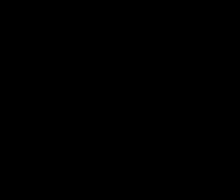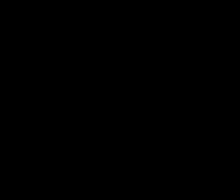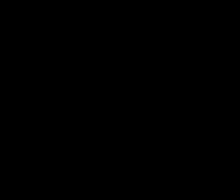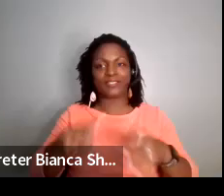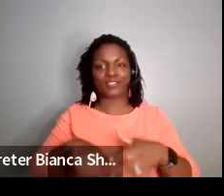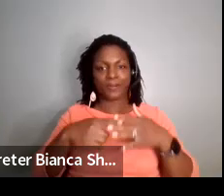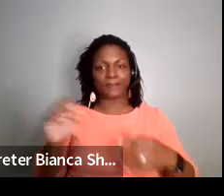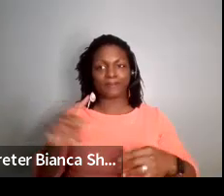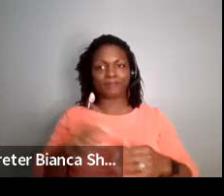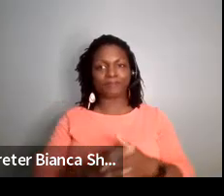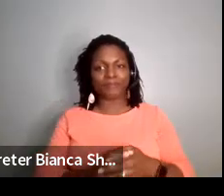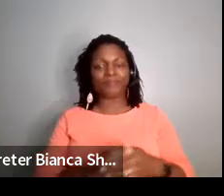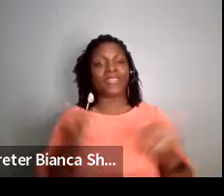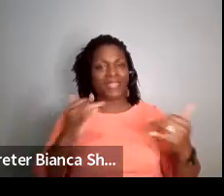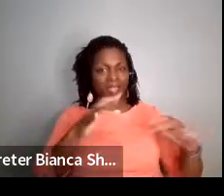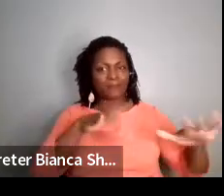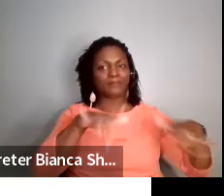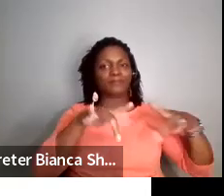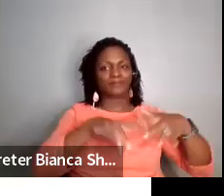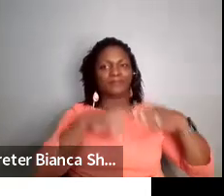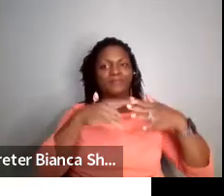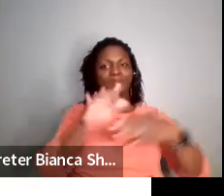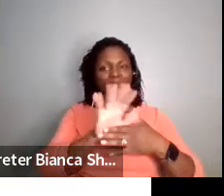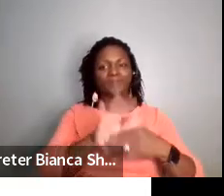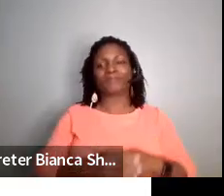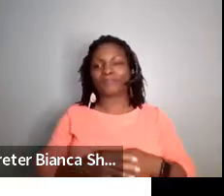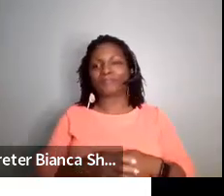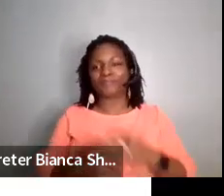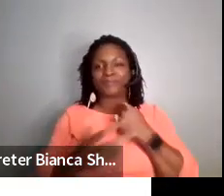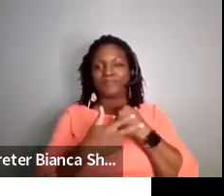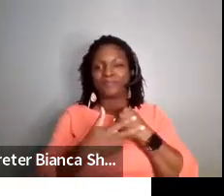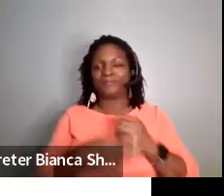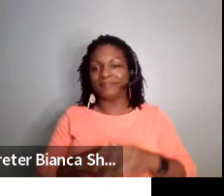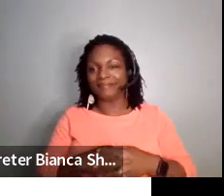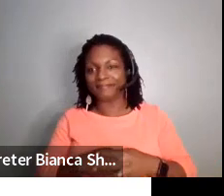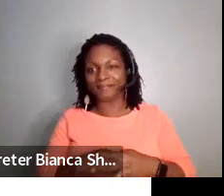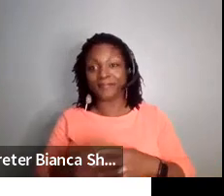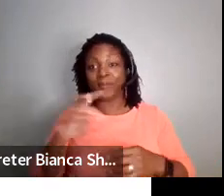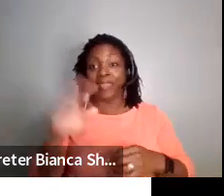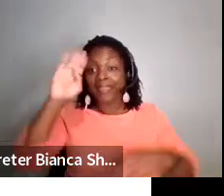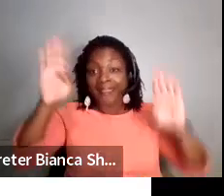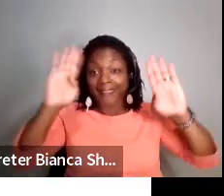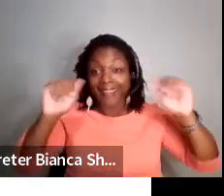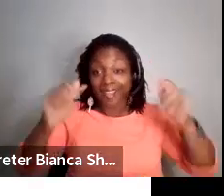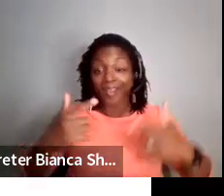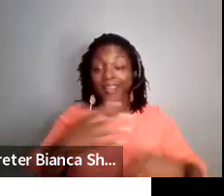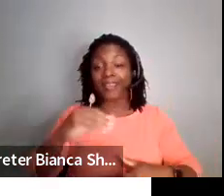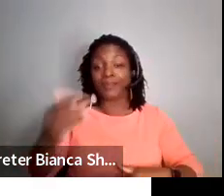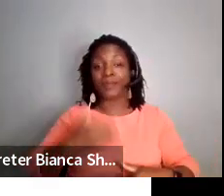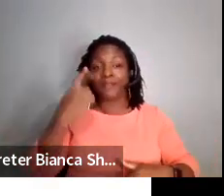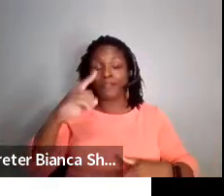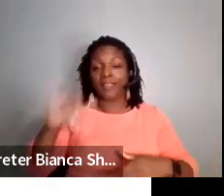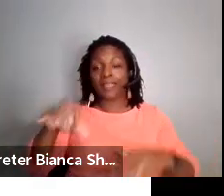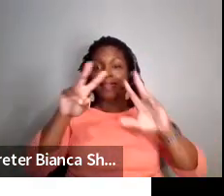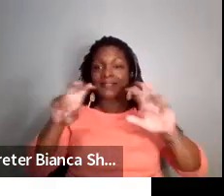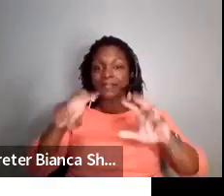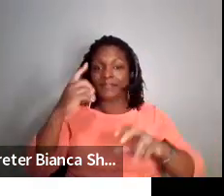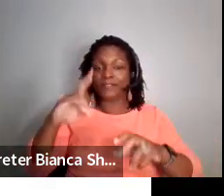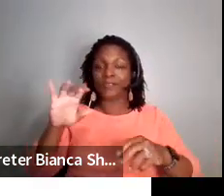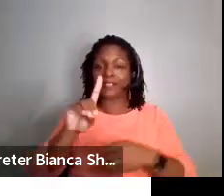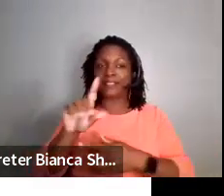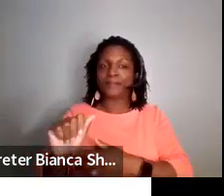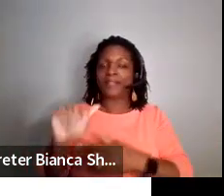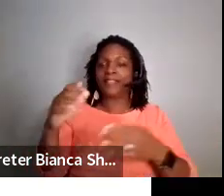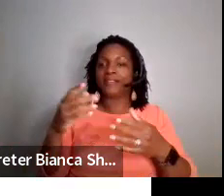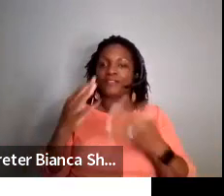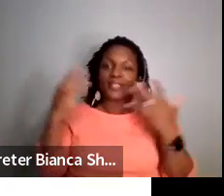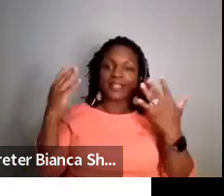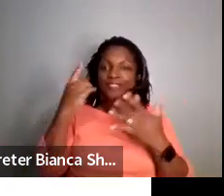But let you take over. so hi everyone and welcome to the assessment for disability, friendliness on college campuses.